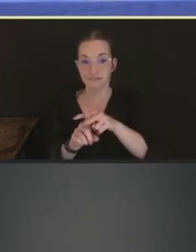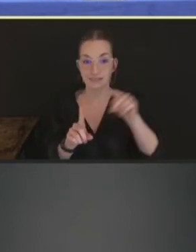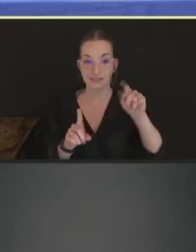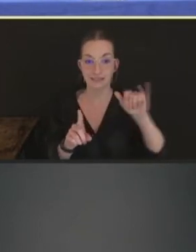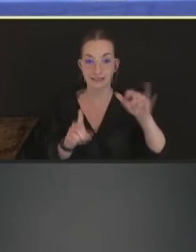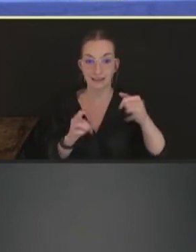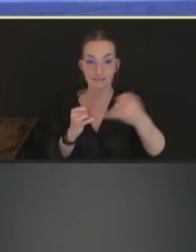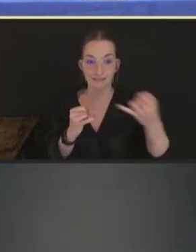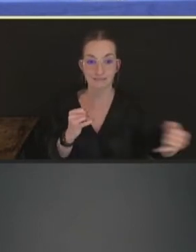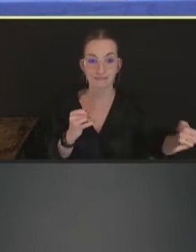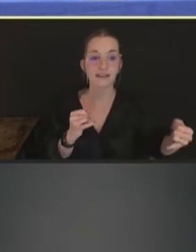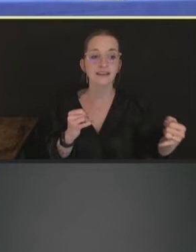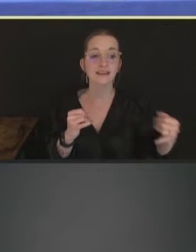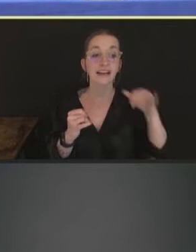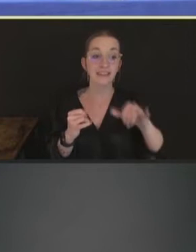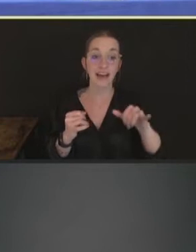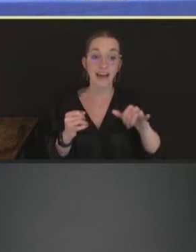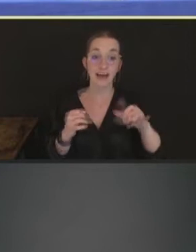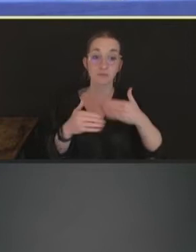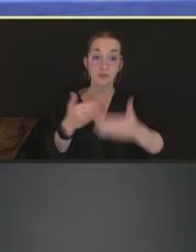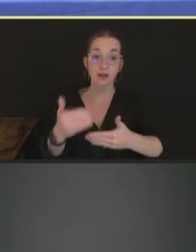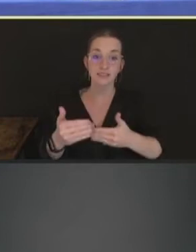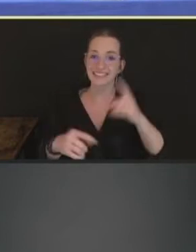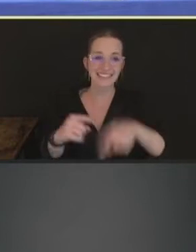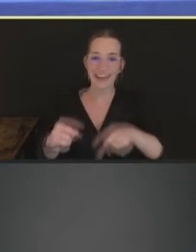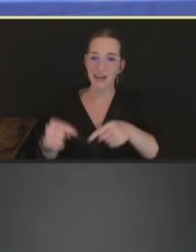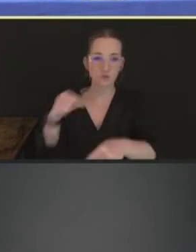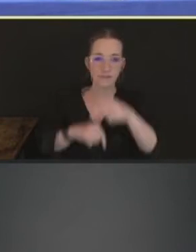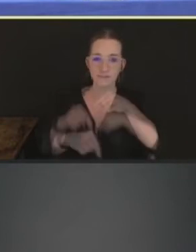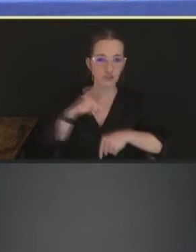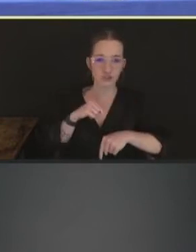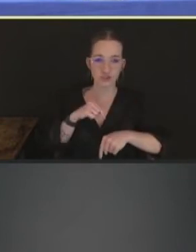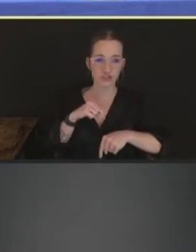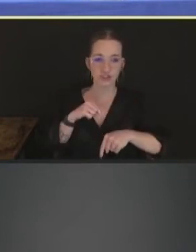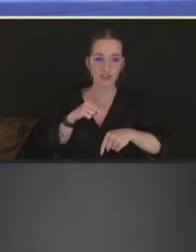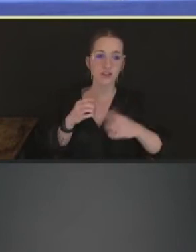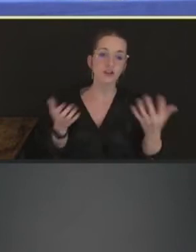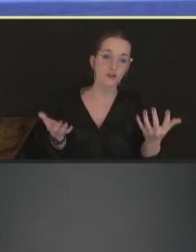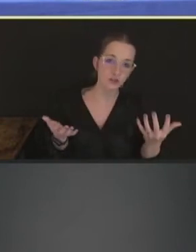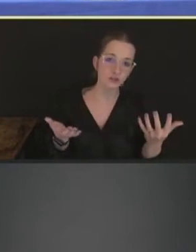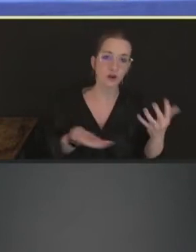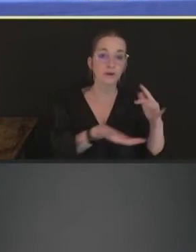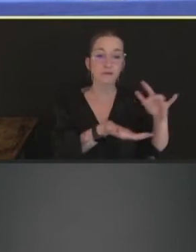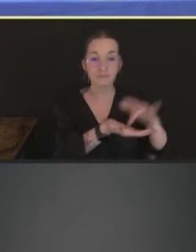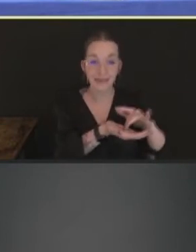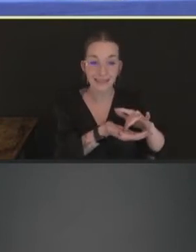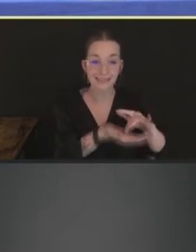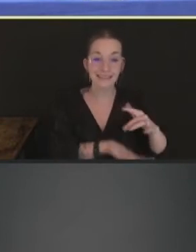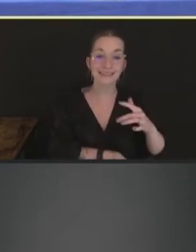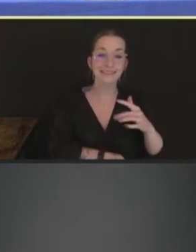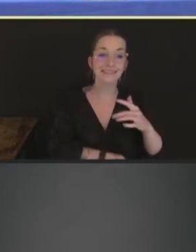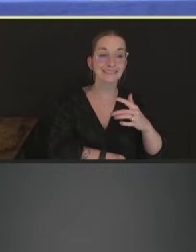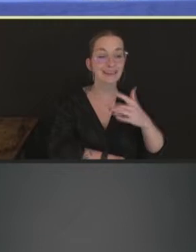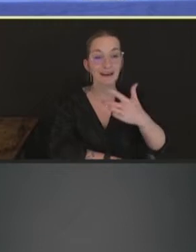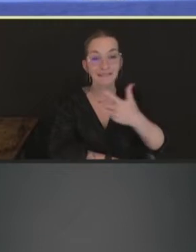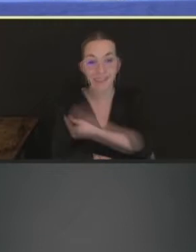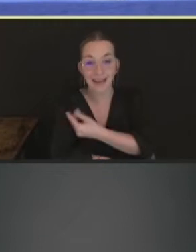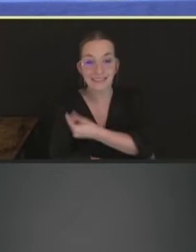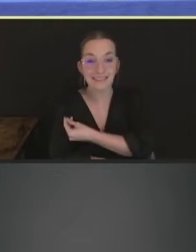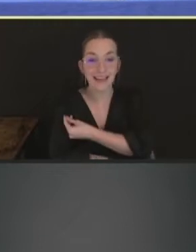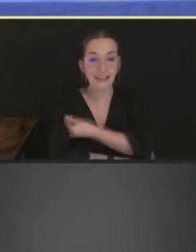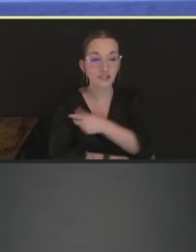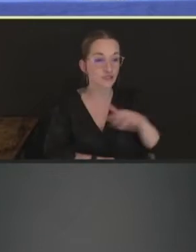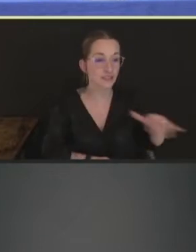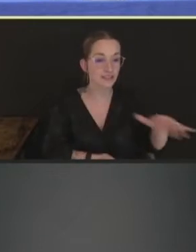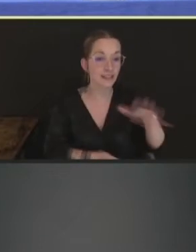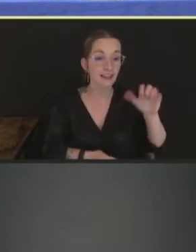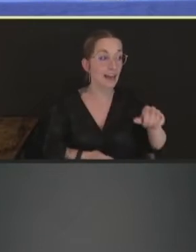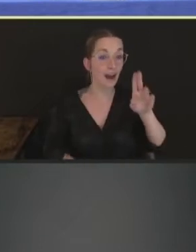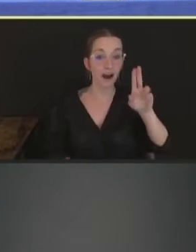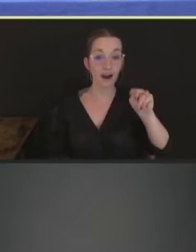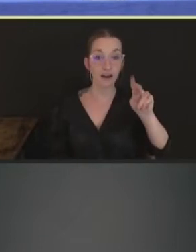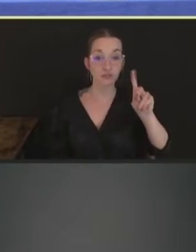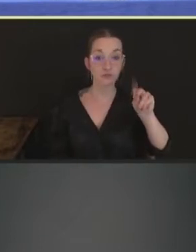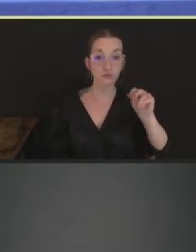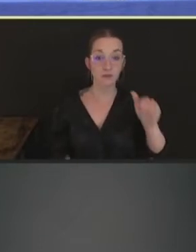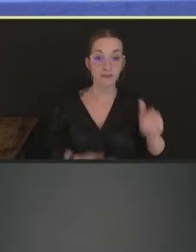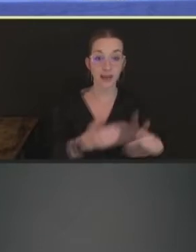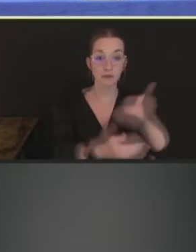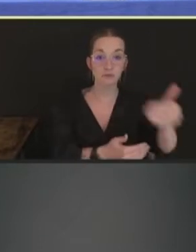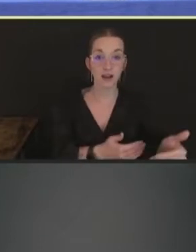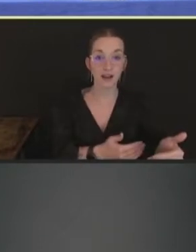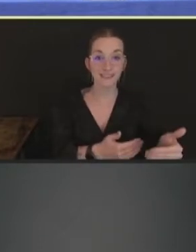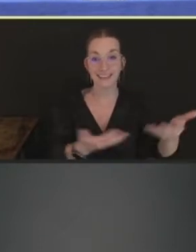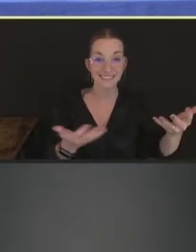So, you -- medicines or vaccinations that undo this process -- well, they can't undo